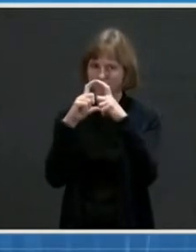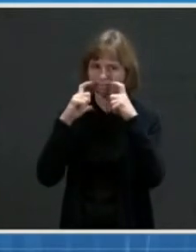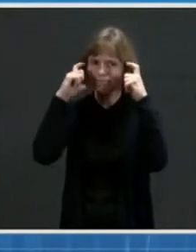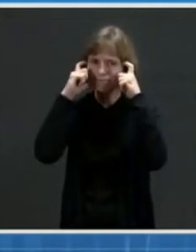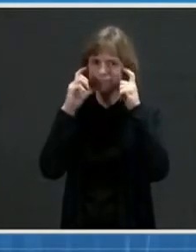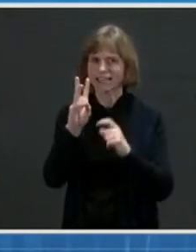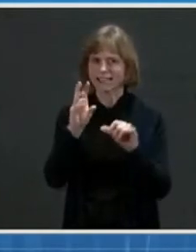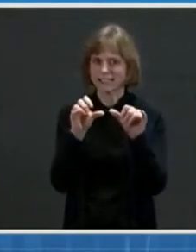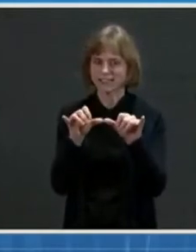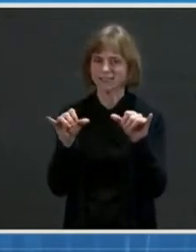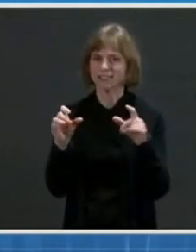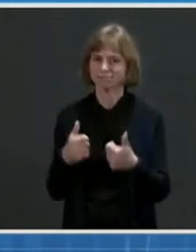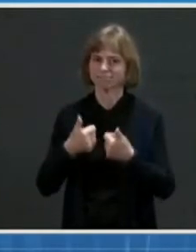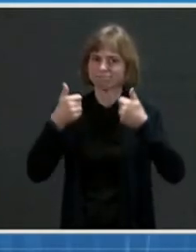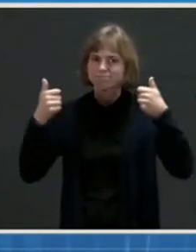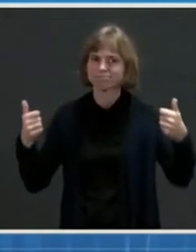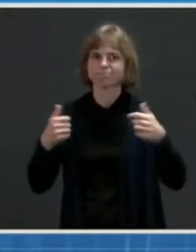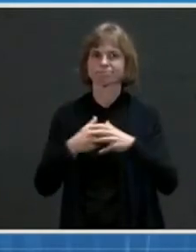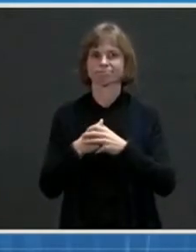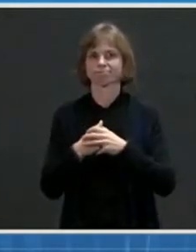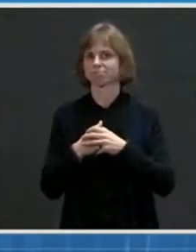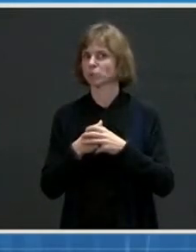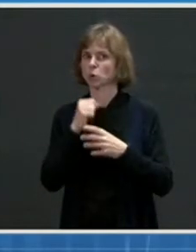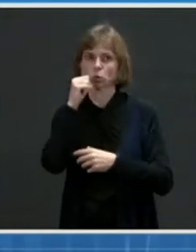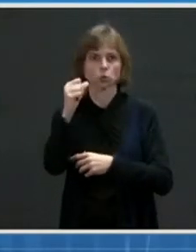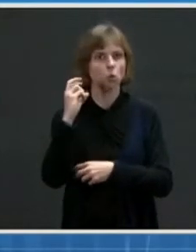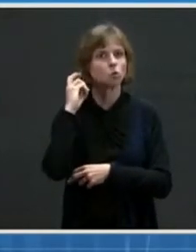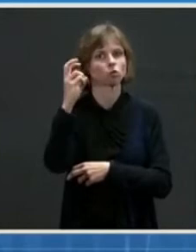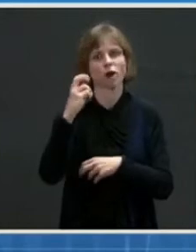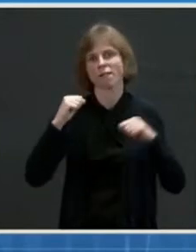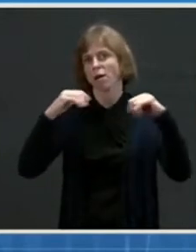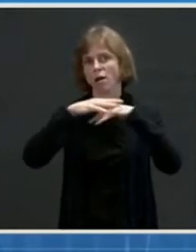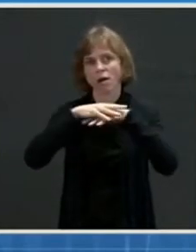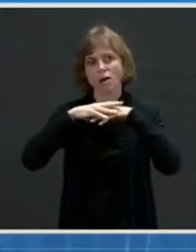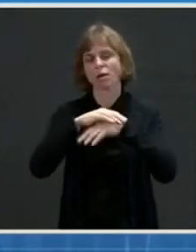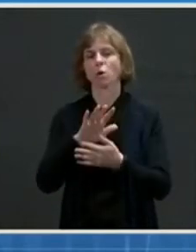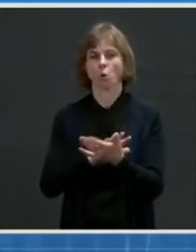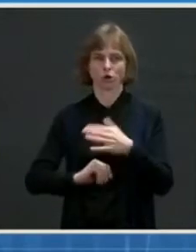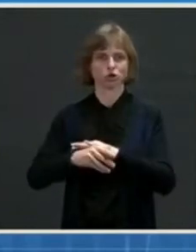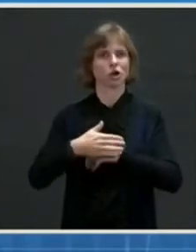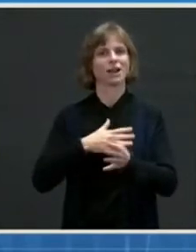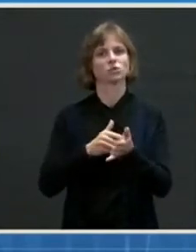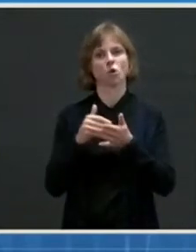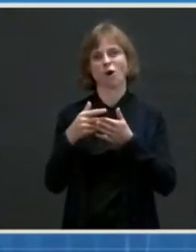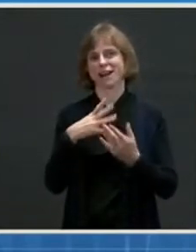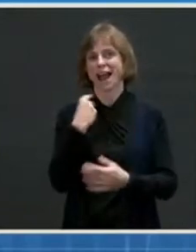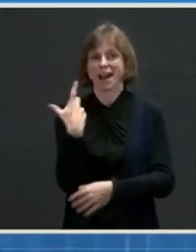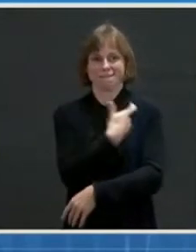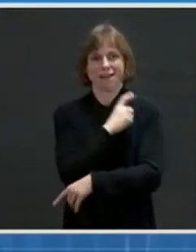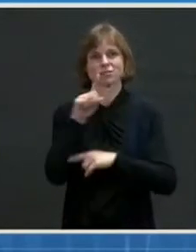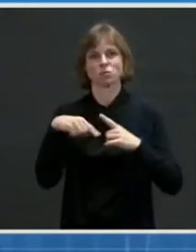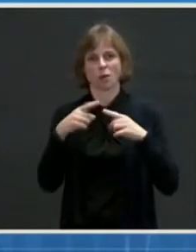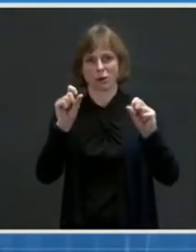YOURSELVES AND EACH OTHER BY WEARING A WELL FITTING MASK, STAY SIX FEET APART, AVOID